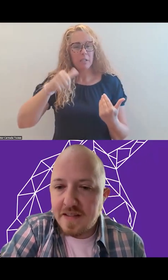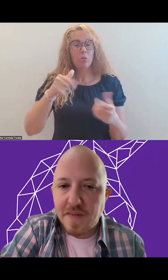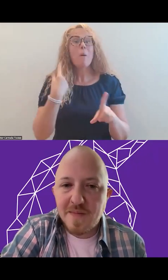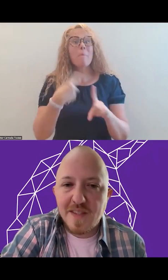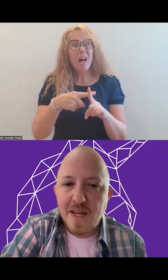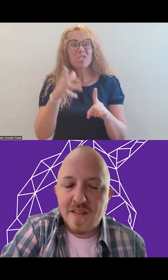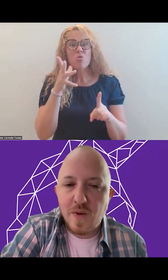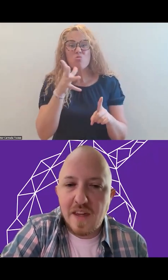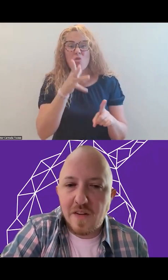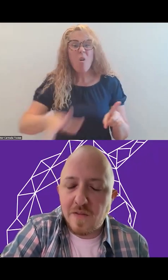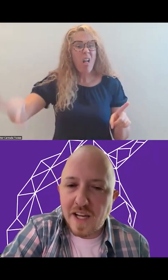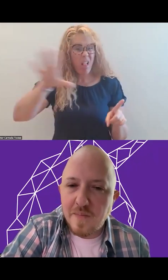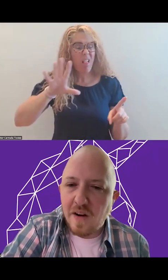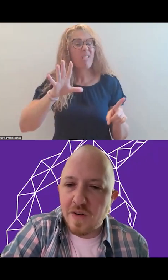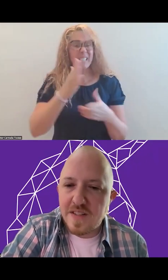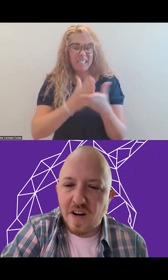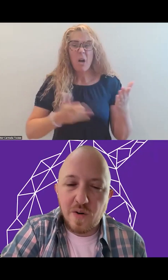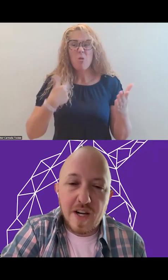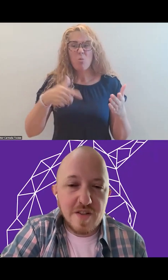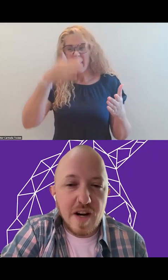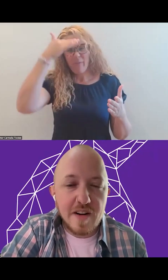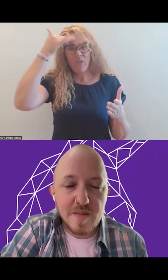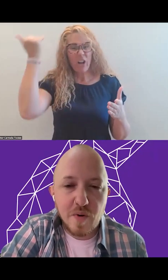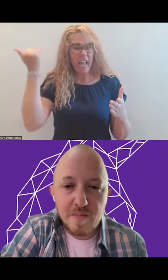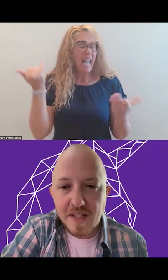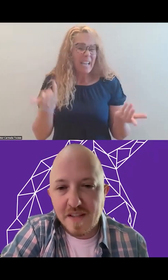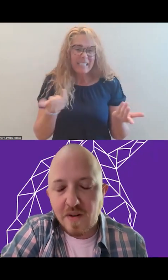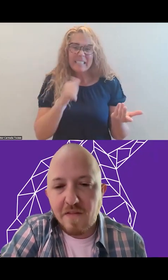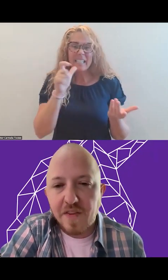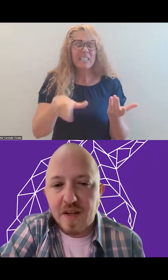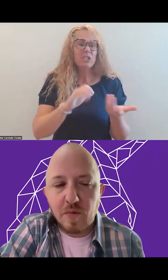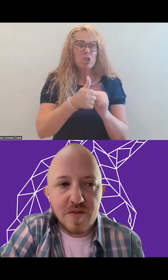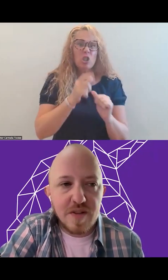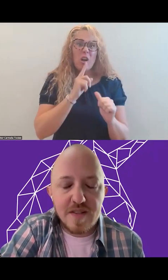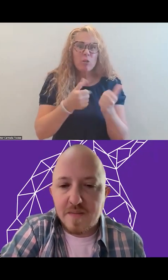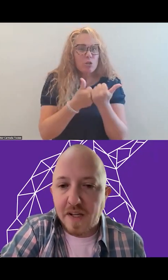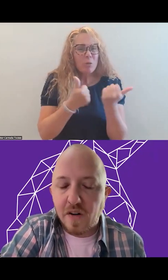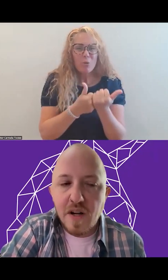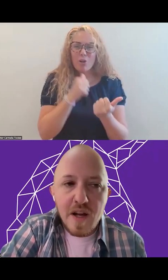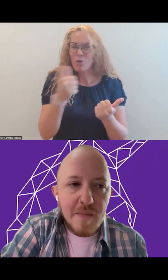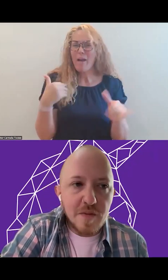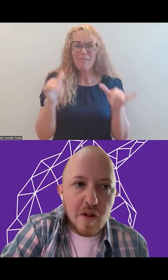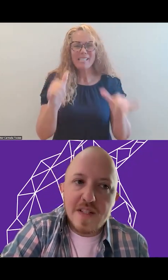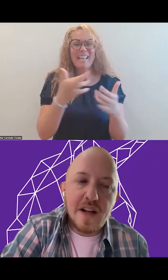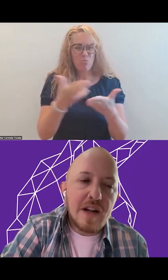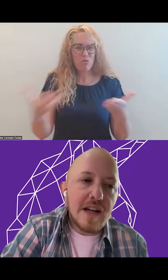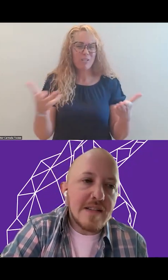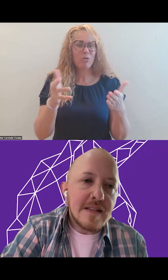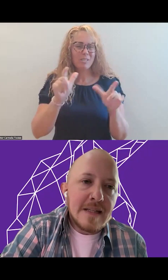LIKE THE SPACE THAT IS WE FORGET ABOUT OR NOT SURE HOW TO SUPPORT BECAUSE THEY DON'T HAVE THE RESOURCES LIKE THE BIGGER AREAS.